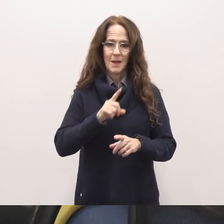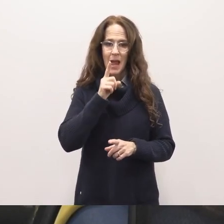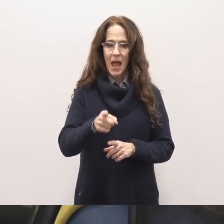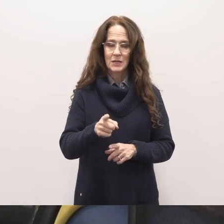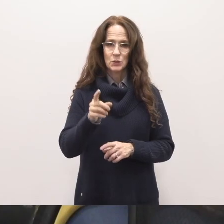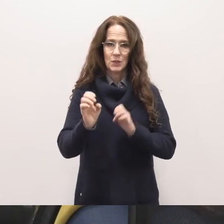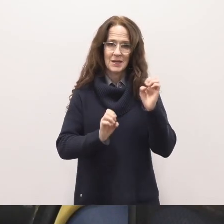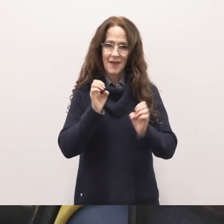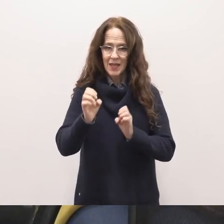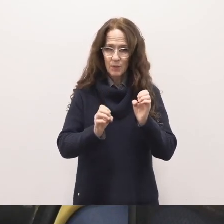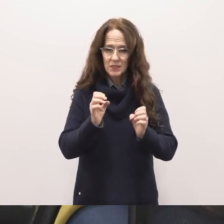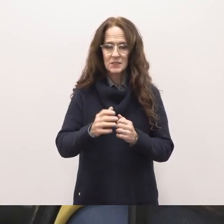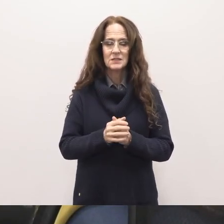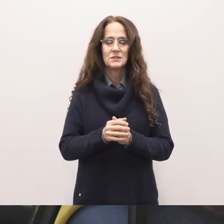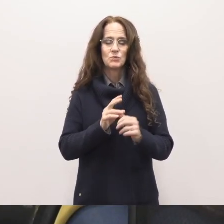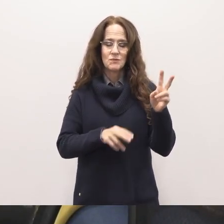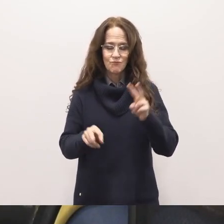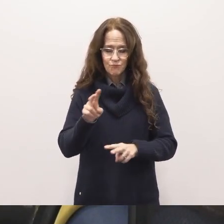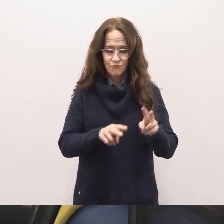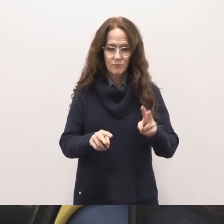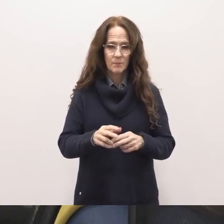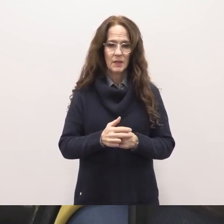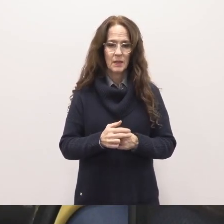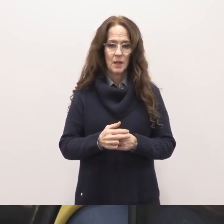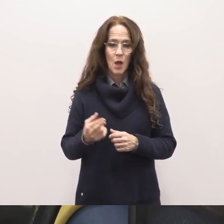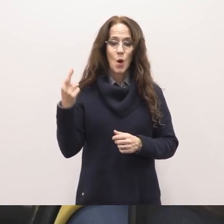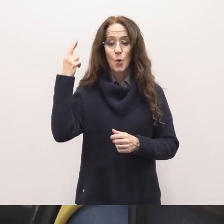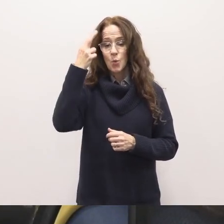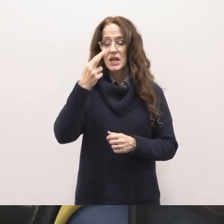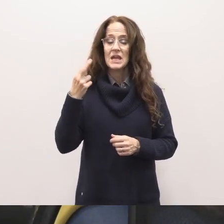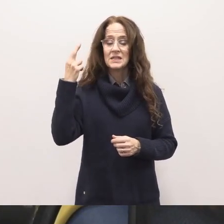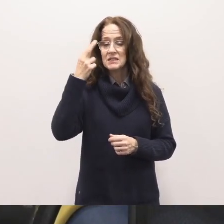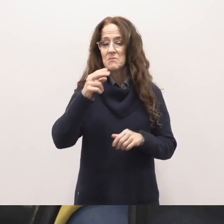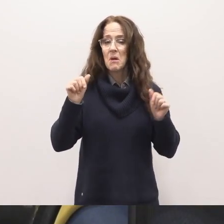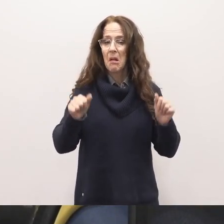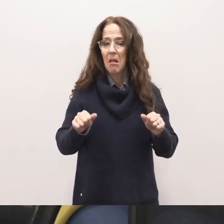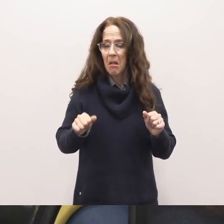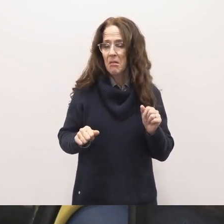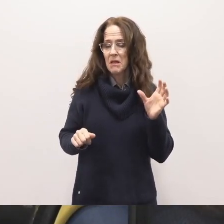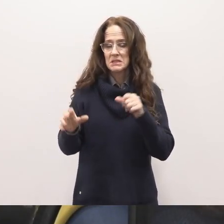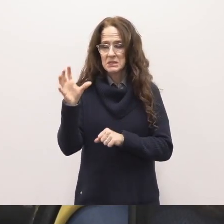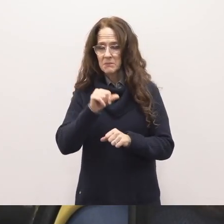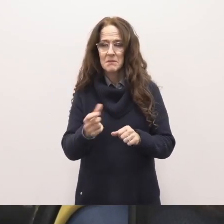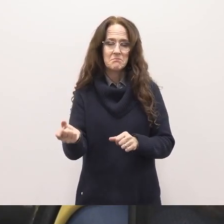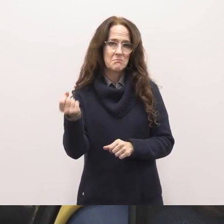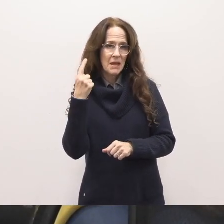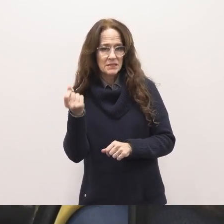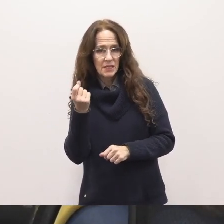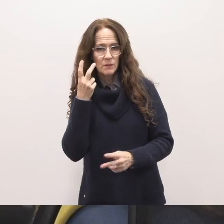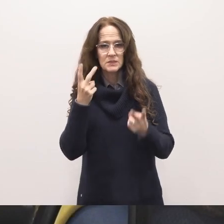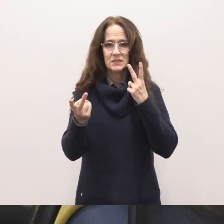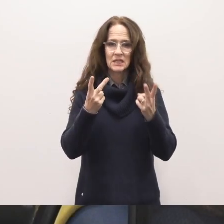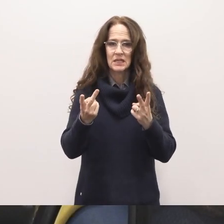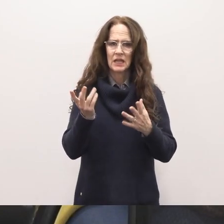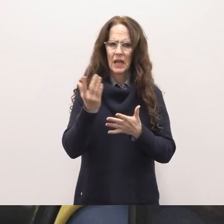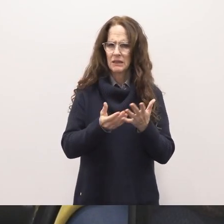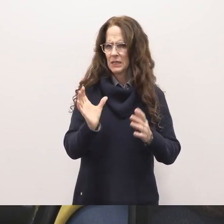So we look at them for reasonableness in terms of the assumptions. Do they make sense? Are we seeing anything unusual?